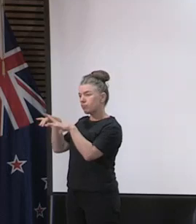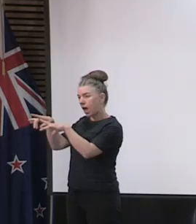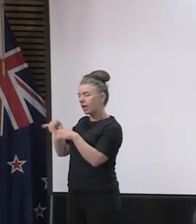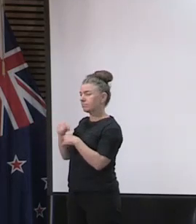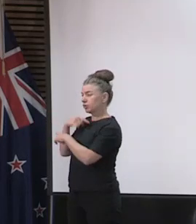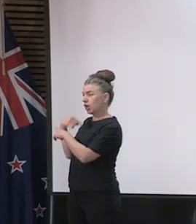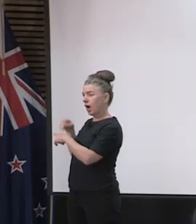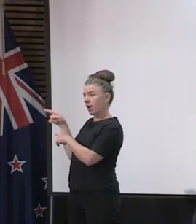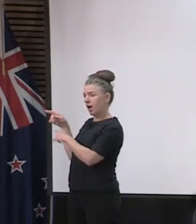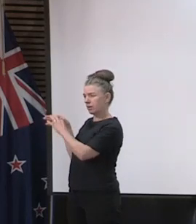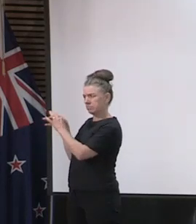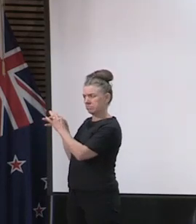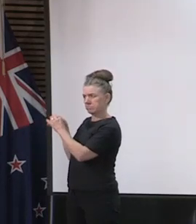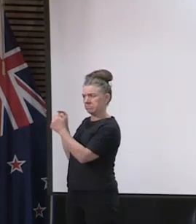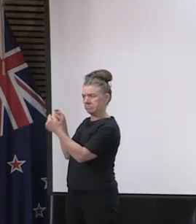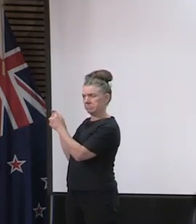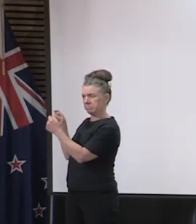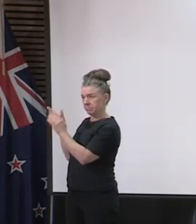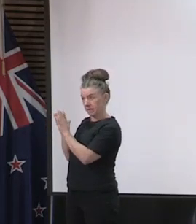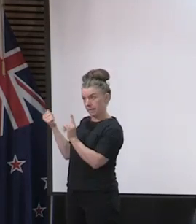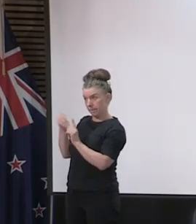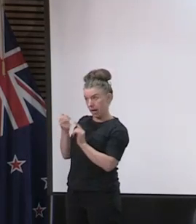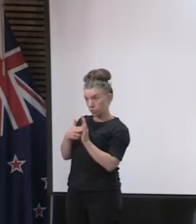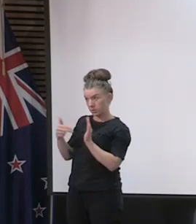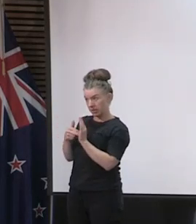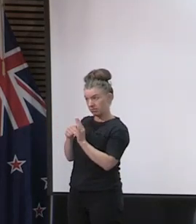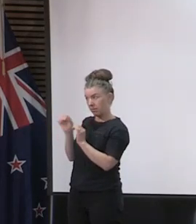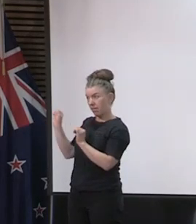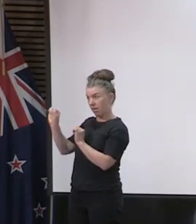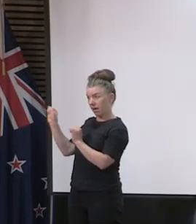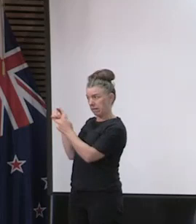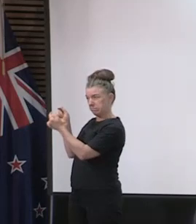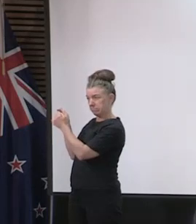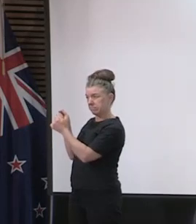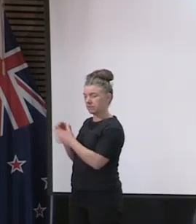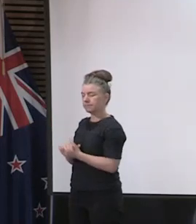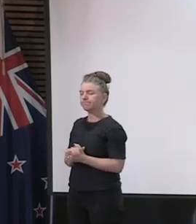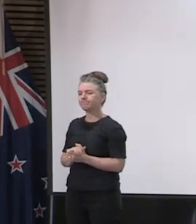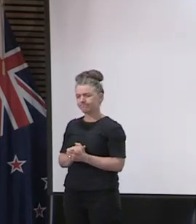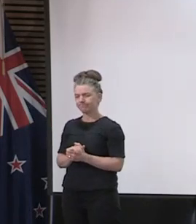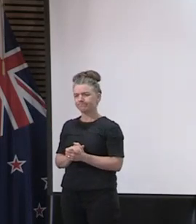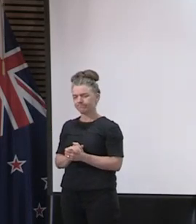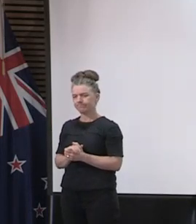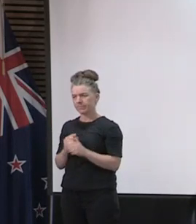correspondent, the relationship between China and Australia would be described as tense. What impact does